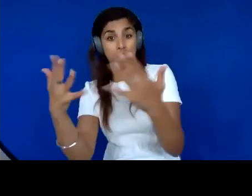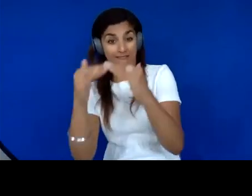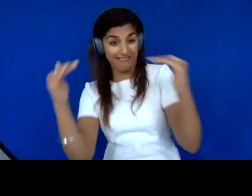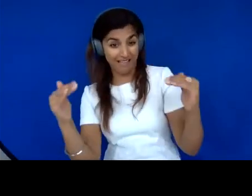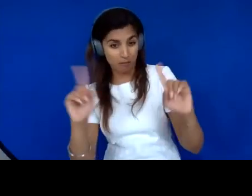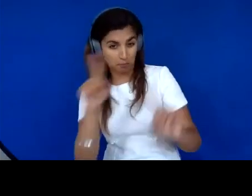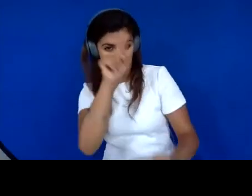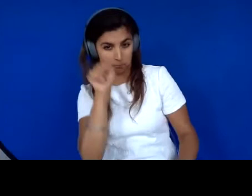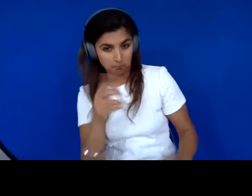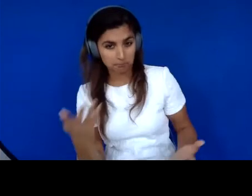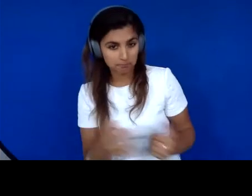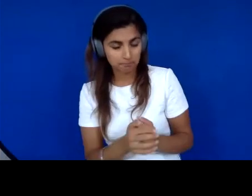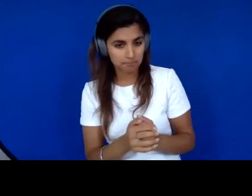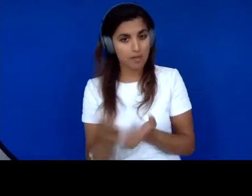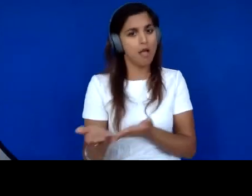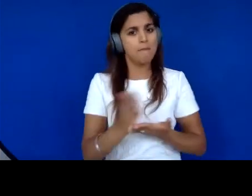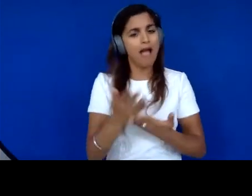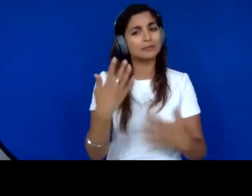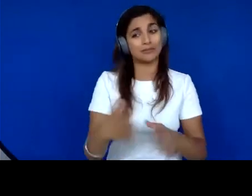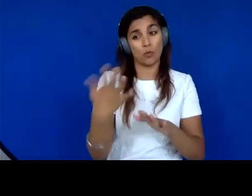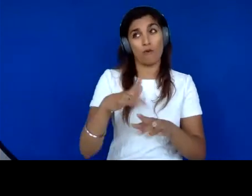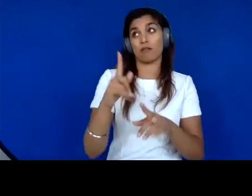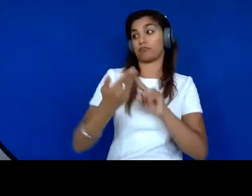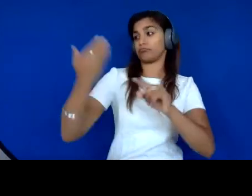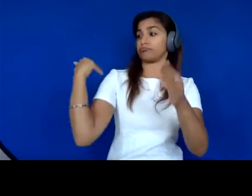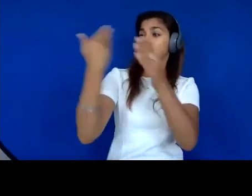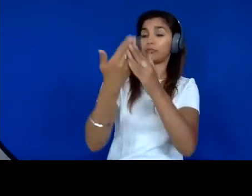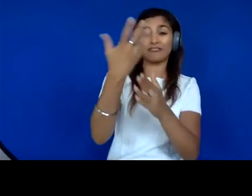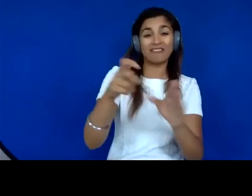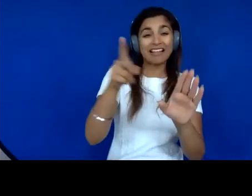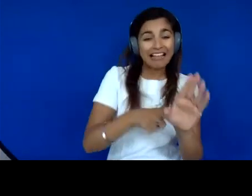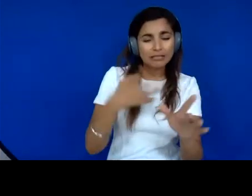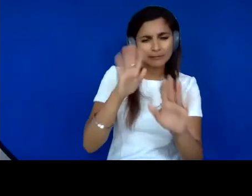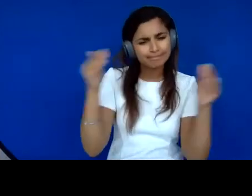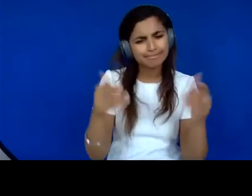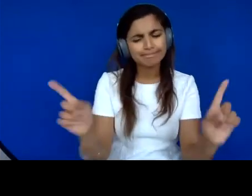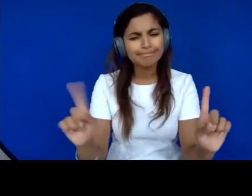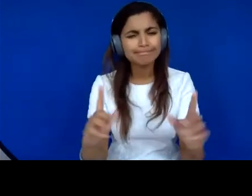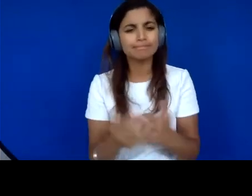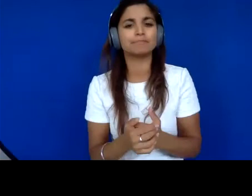sports academics for over 50 years using an intersectional framework Grange's and